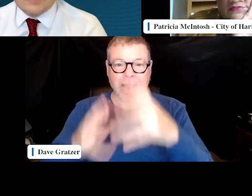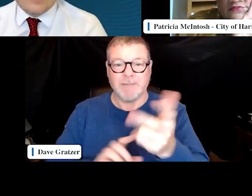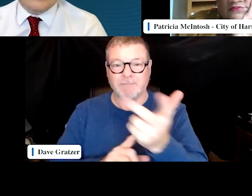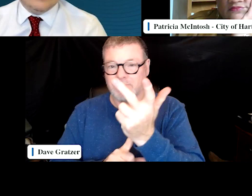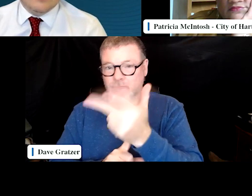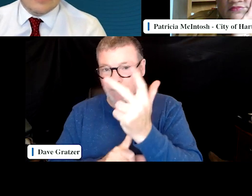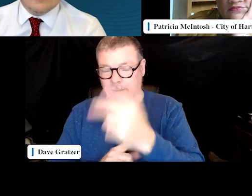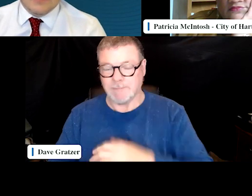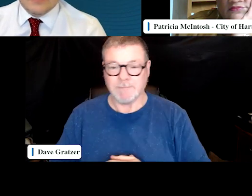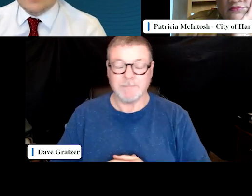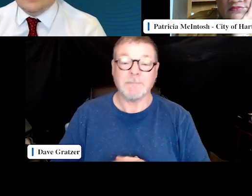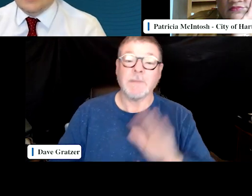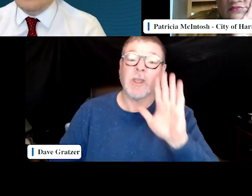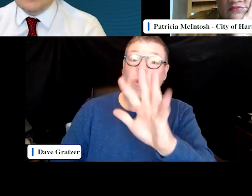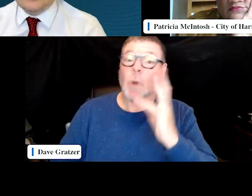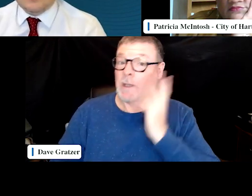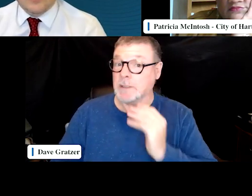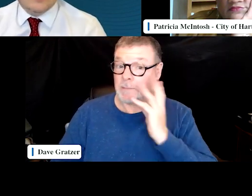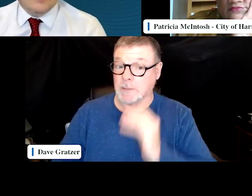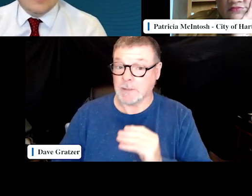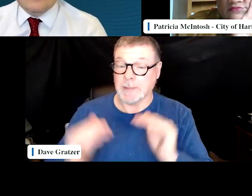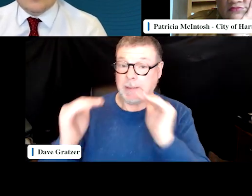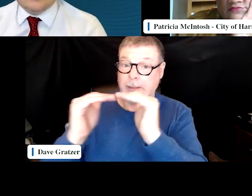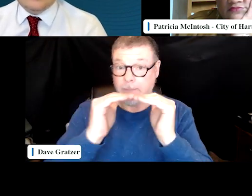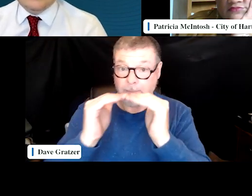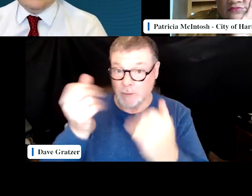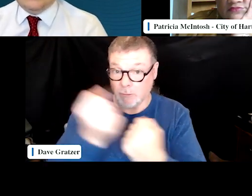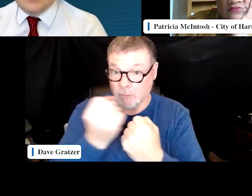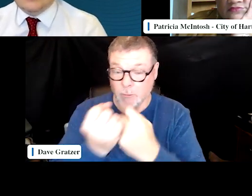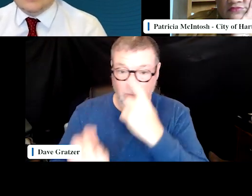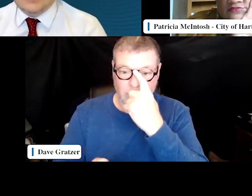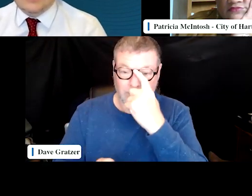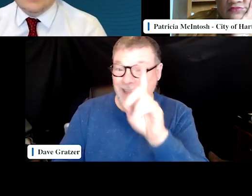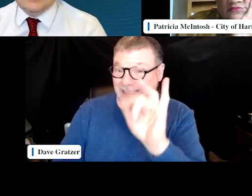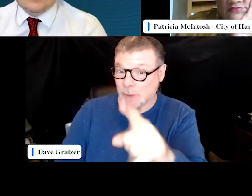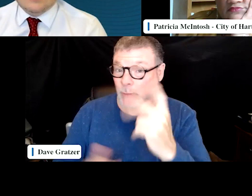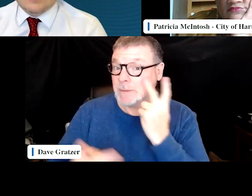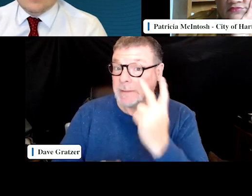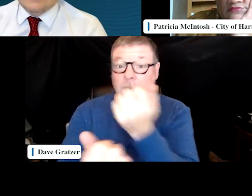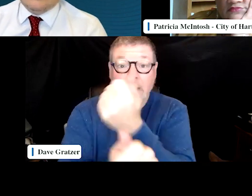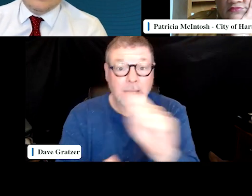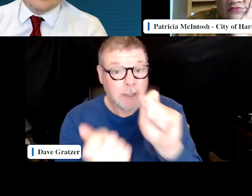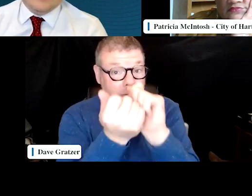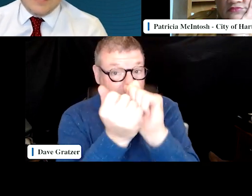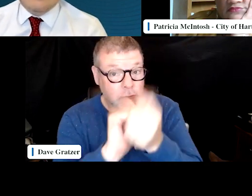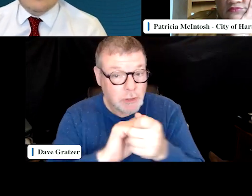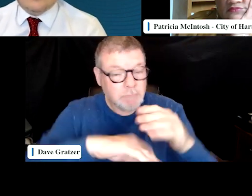But Stephanie, in your experience in peer support, have you seen any change in influence or behavior